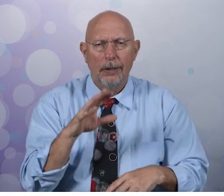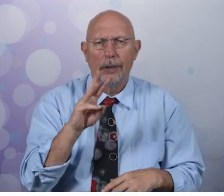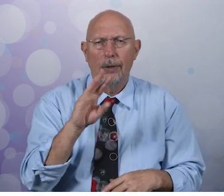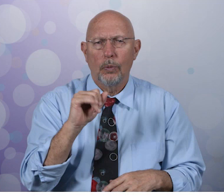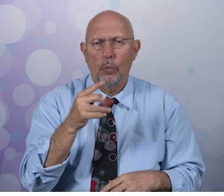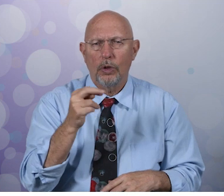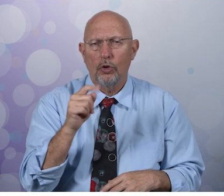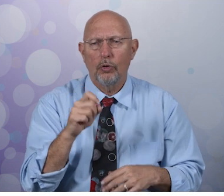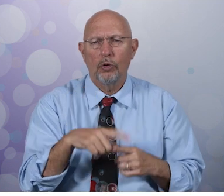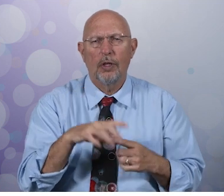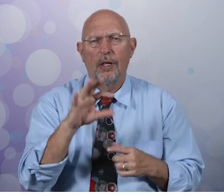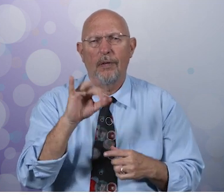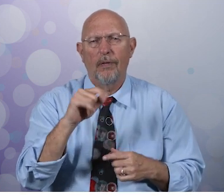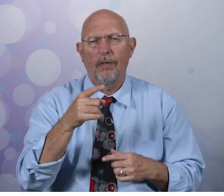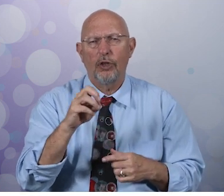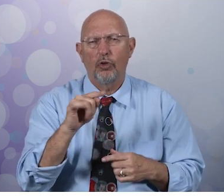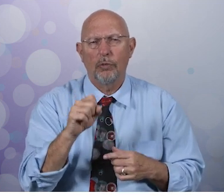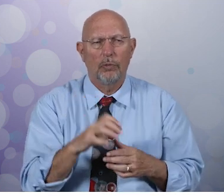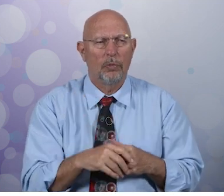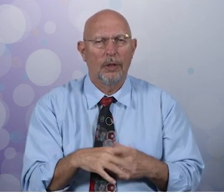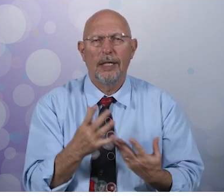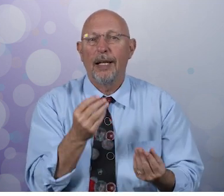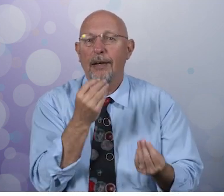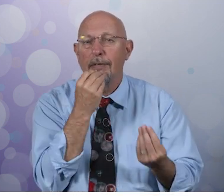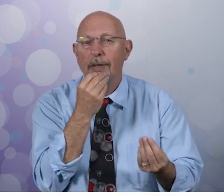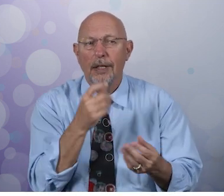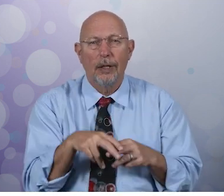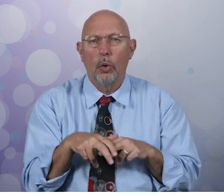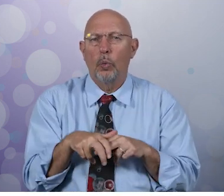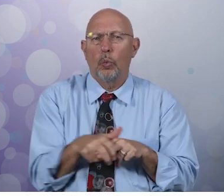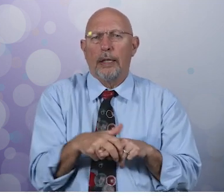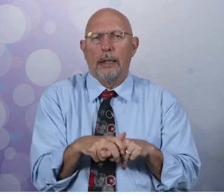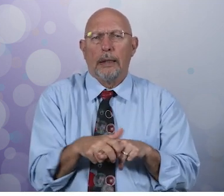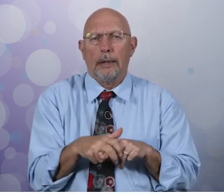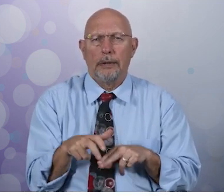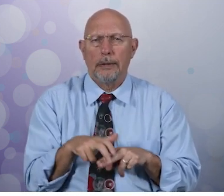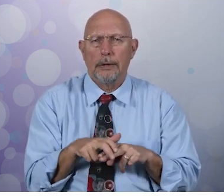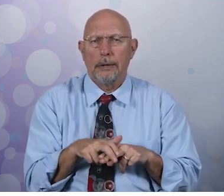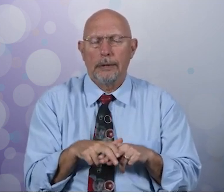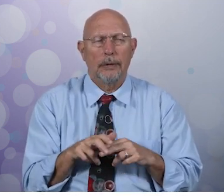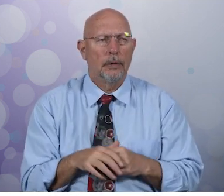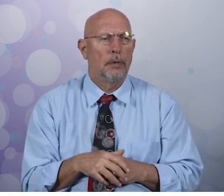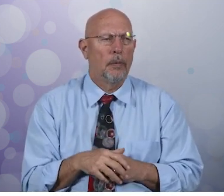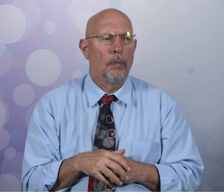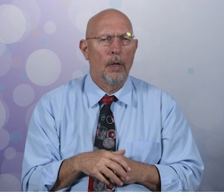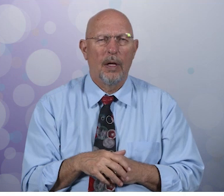possibly even different seating such as wiggle seats, those kinds of things, in Designated Supports,